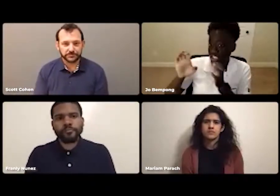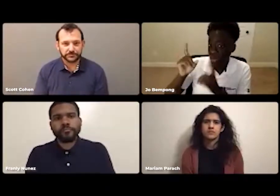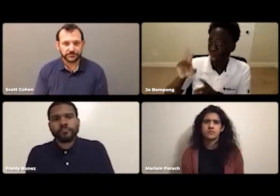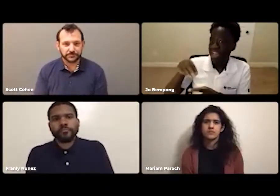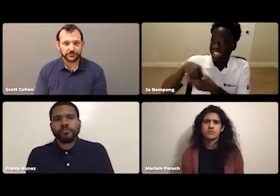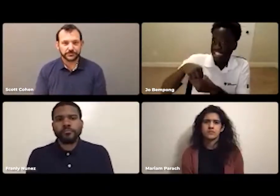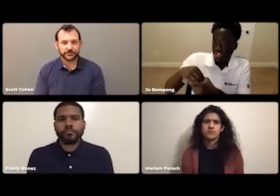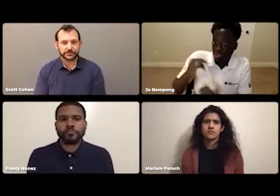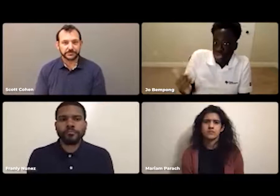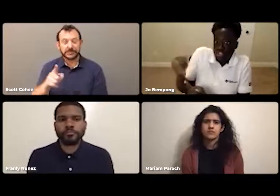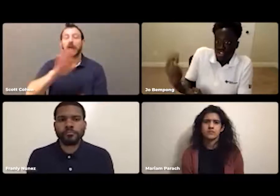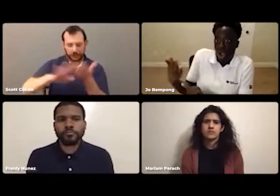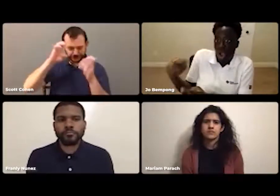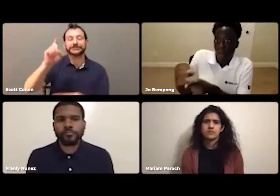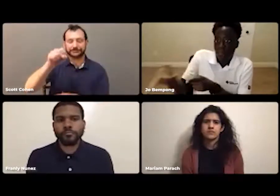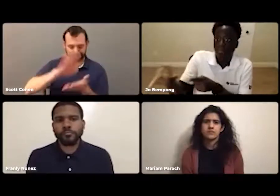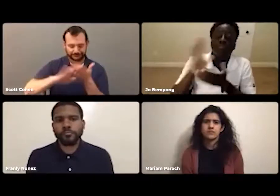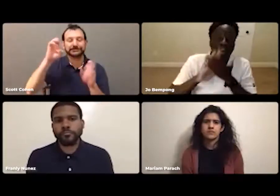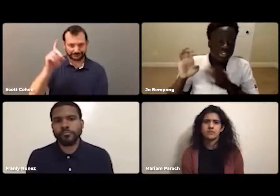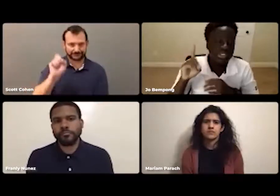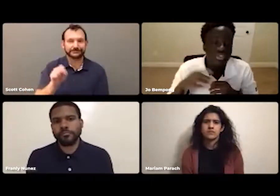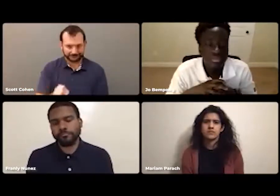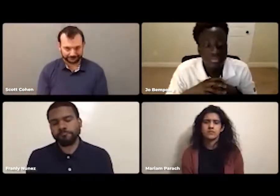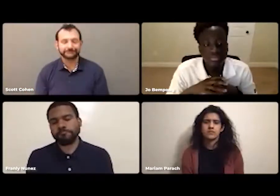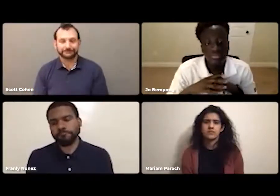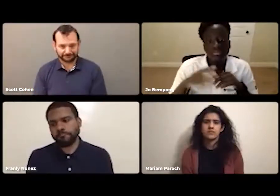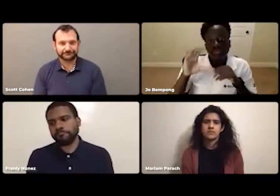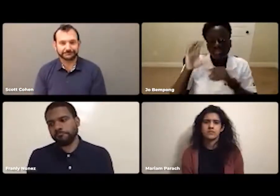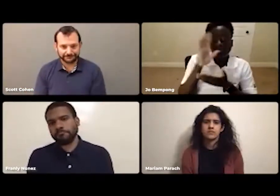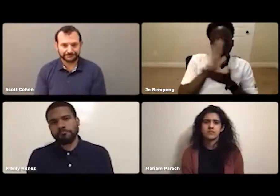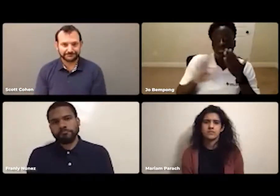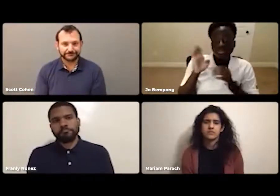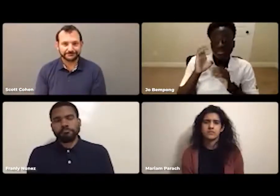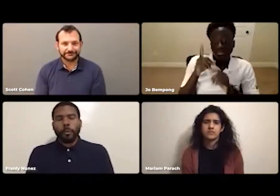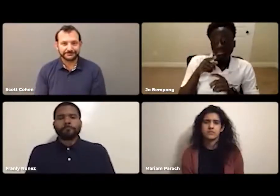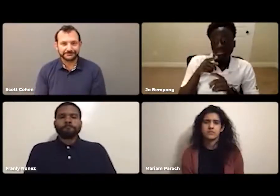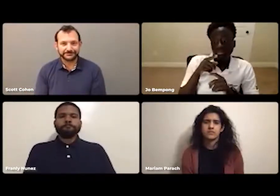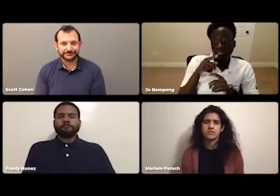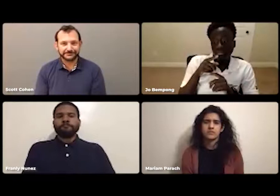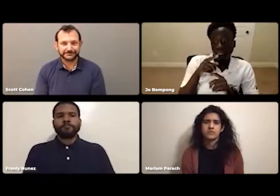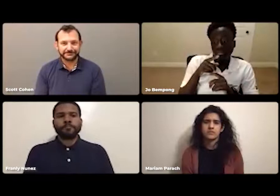College too, or current job? College too.